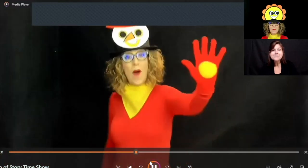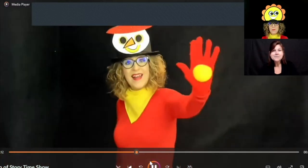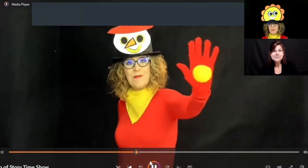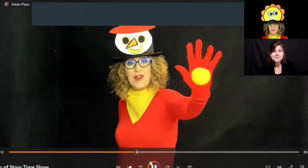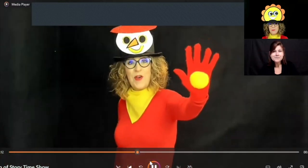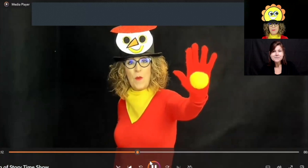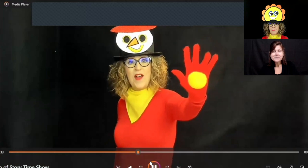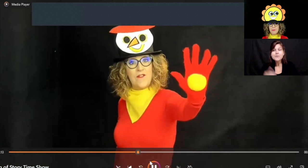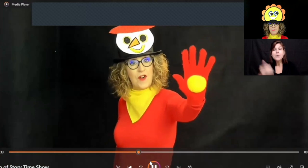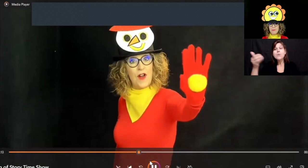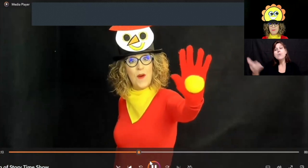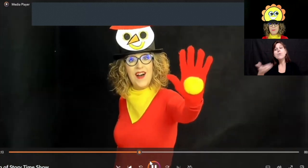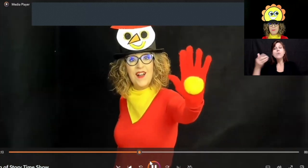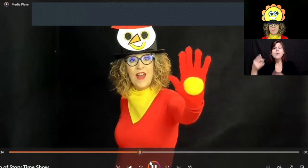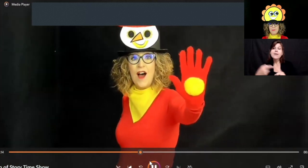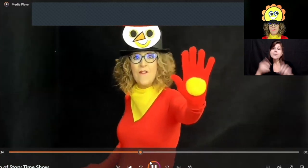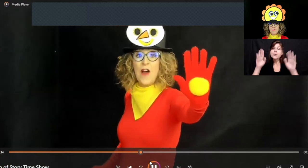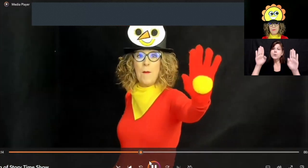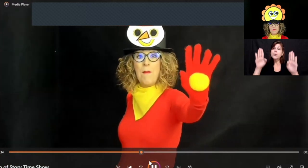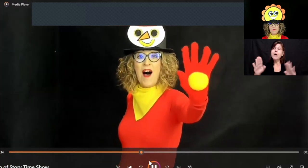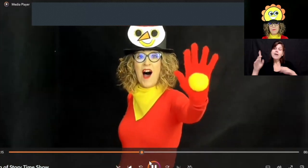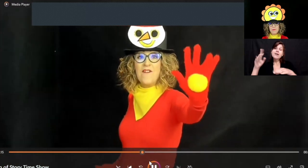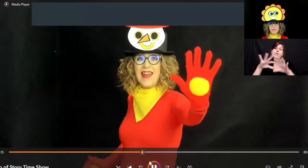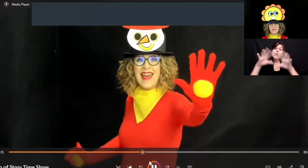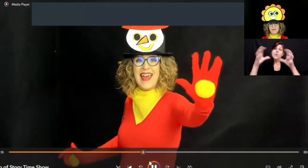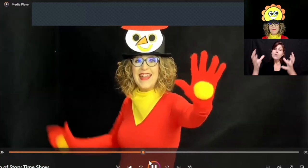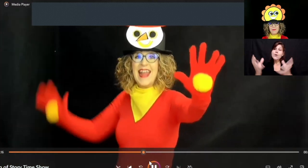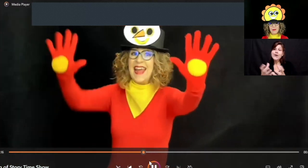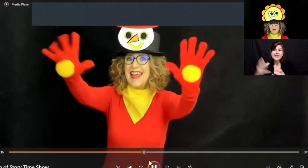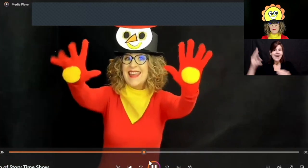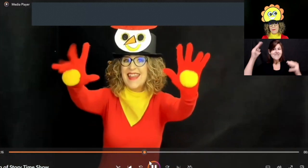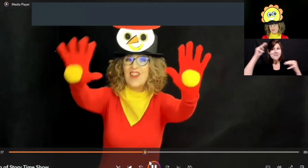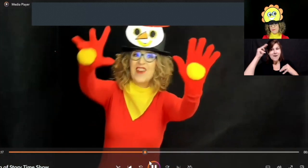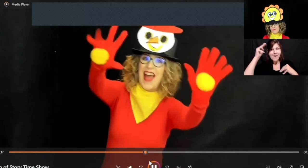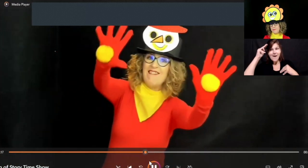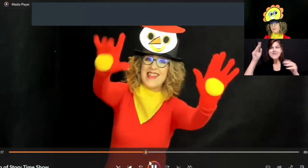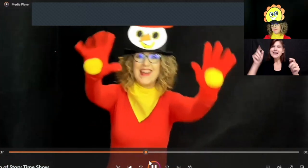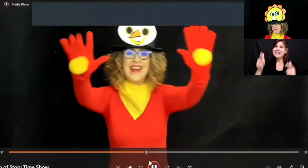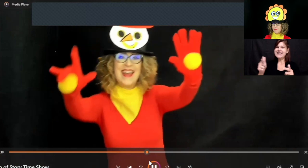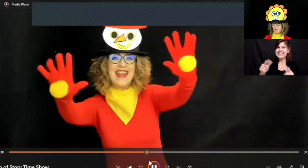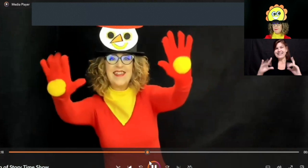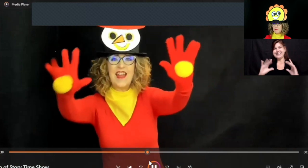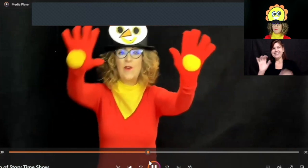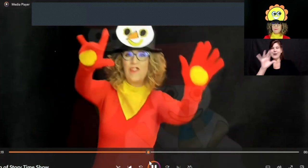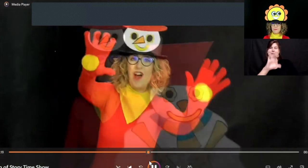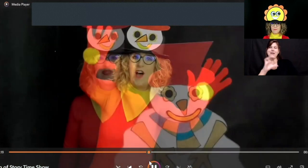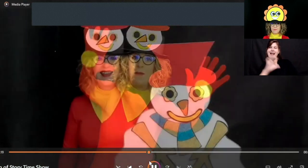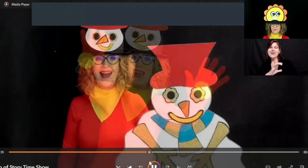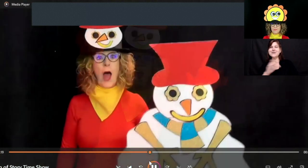Welcome to the wonderful world of Marvin He's such a character, he's so charming